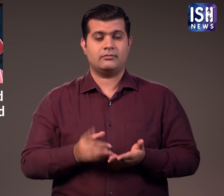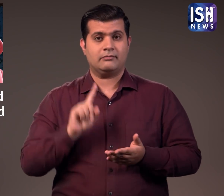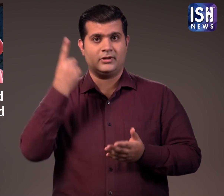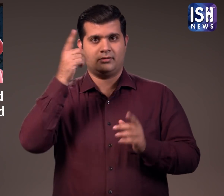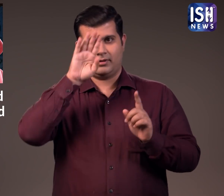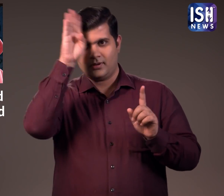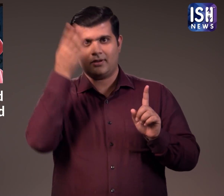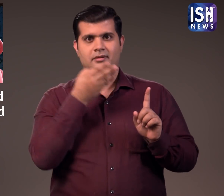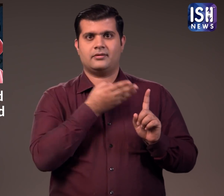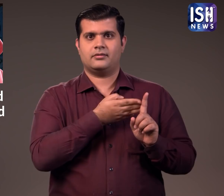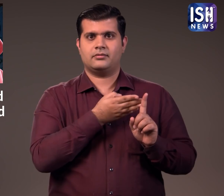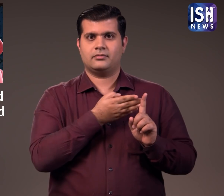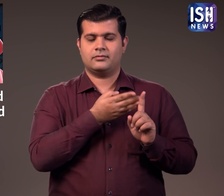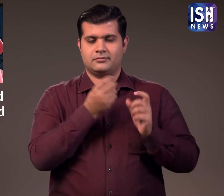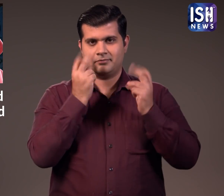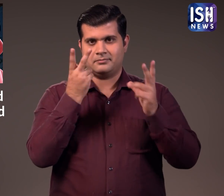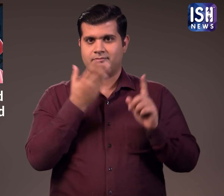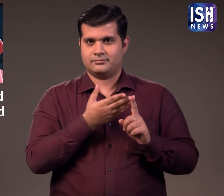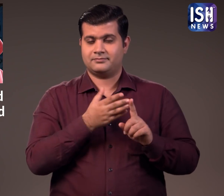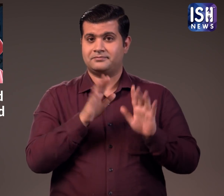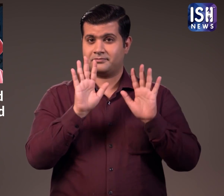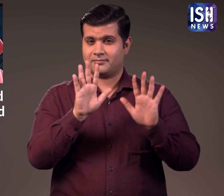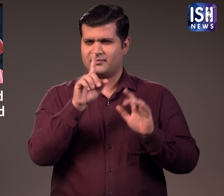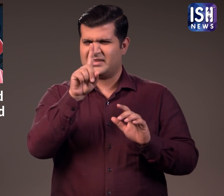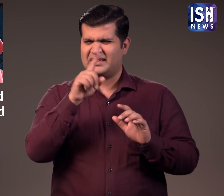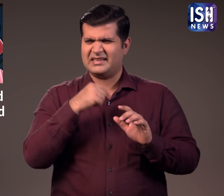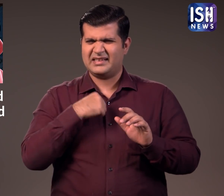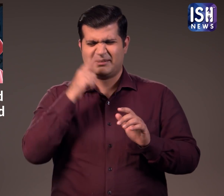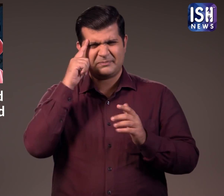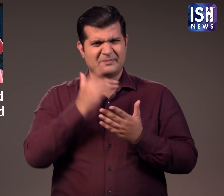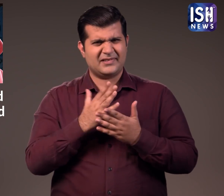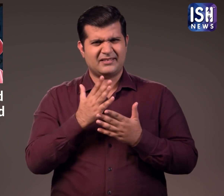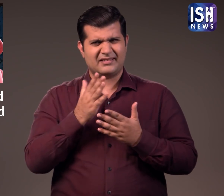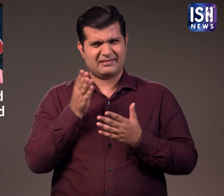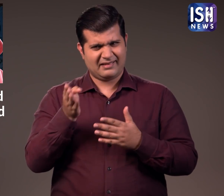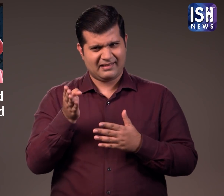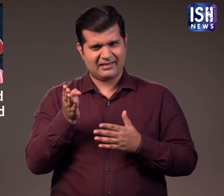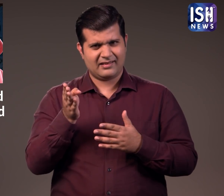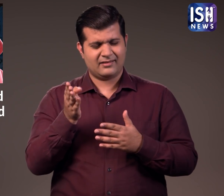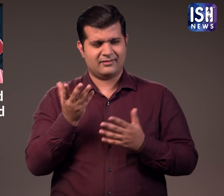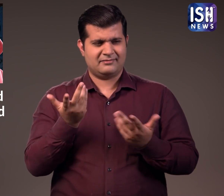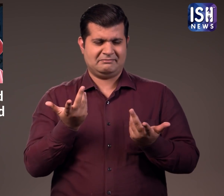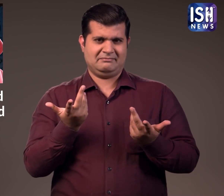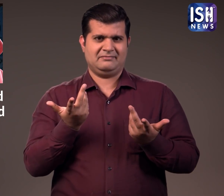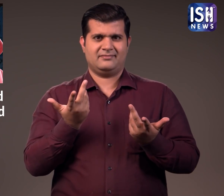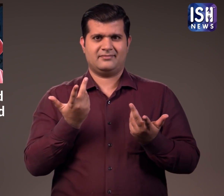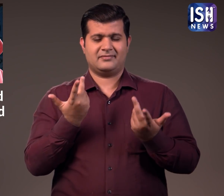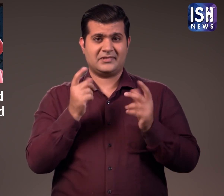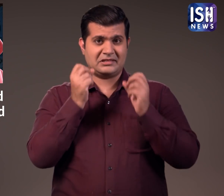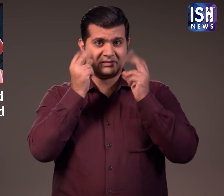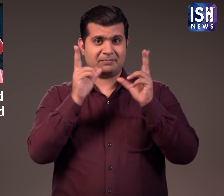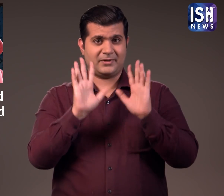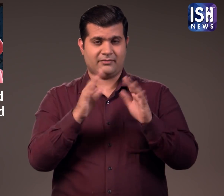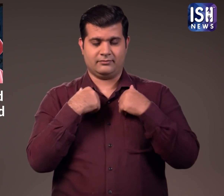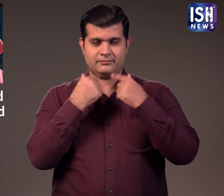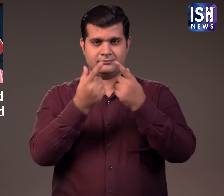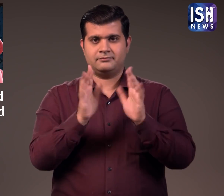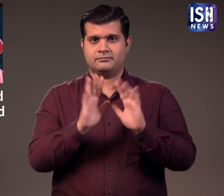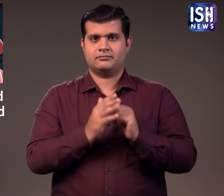King Henry started this concept. How surprising! Here is another unbelievale fact. Let me tell you this surprising pointer.